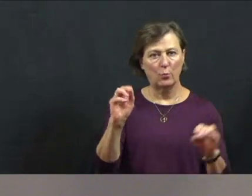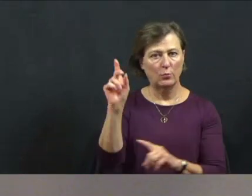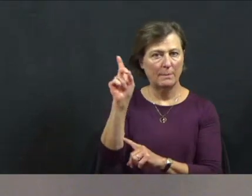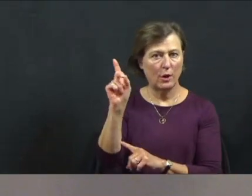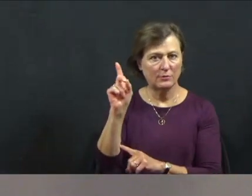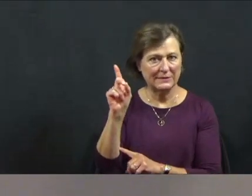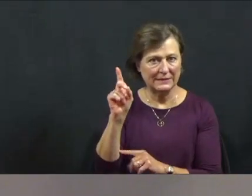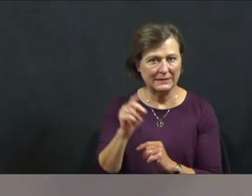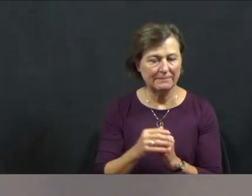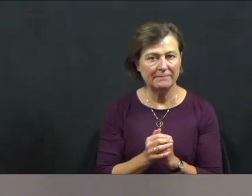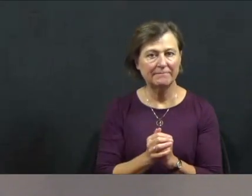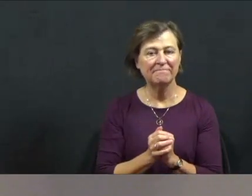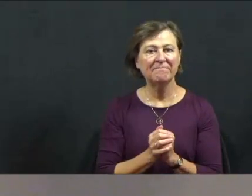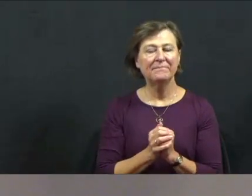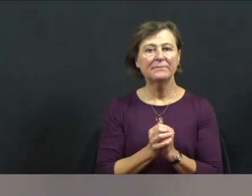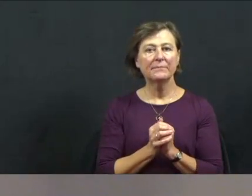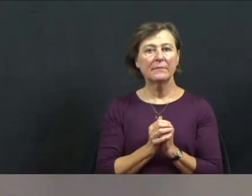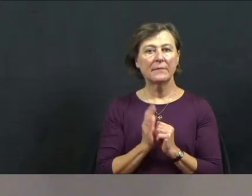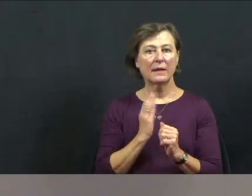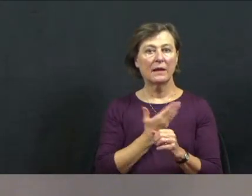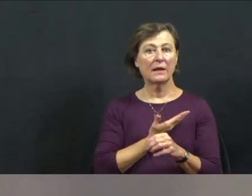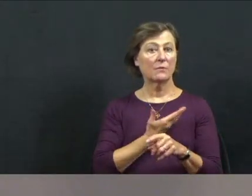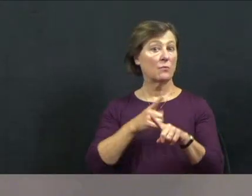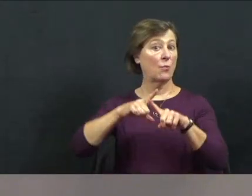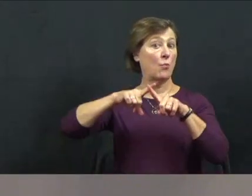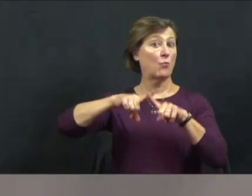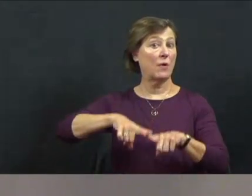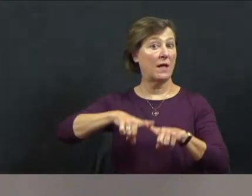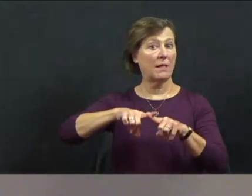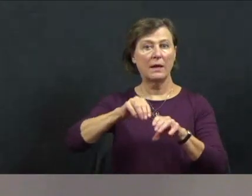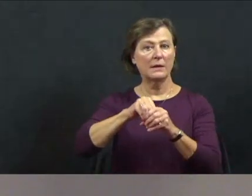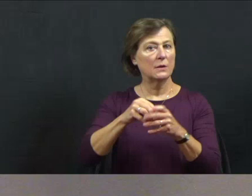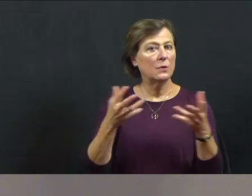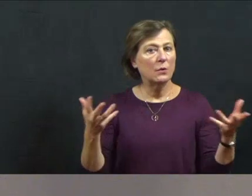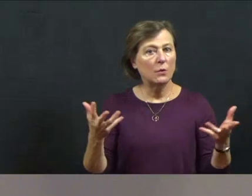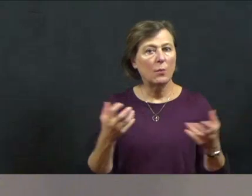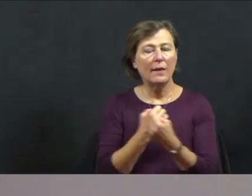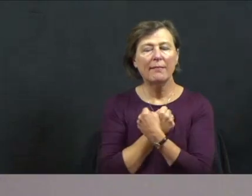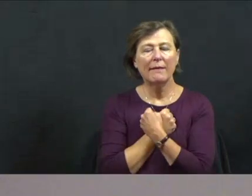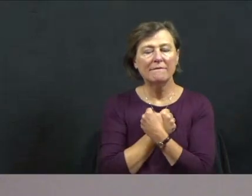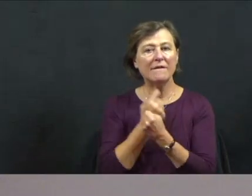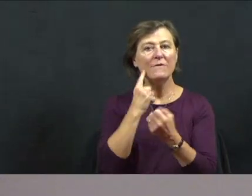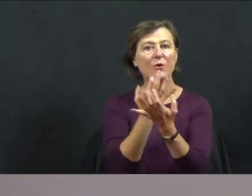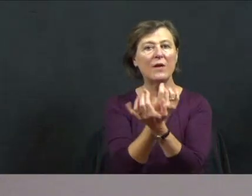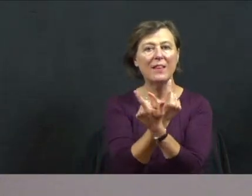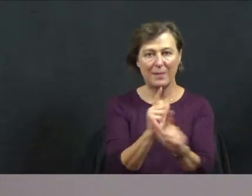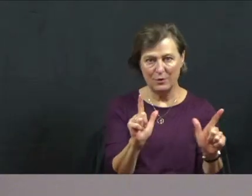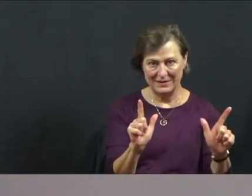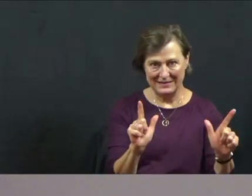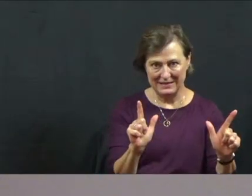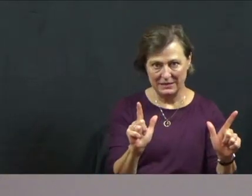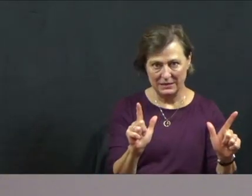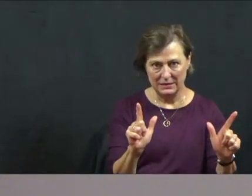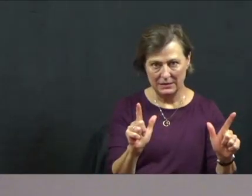Our reliance is in our love for liberty, our defense